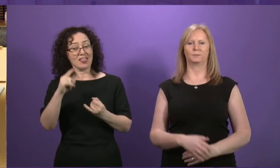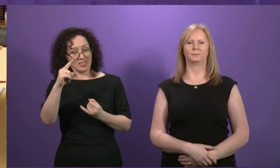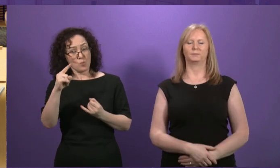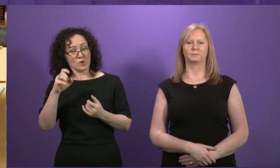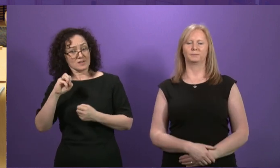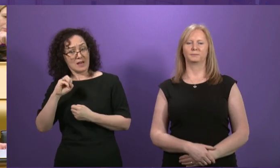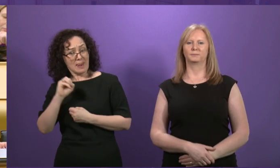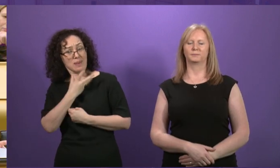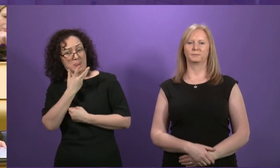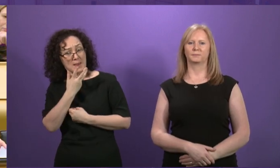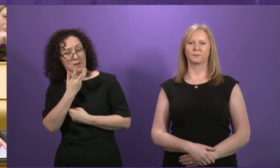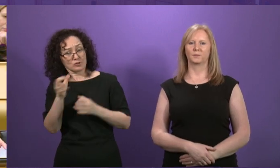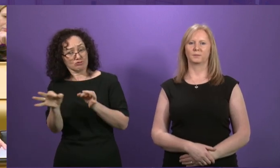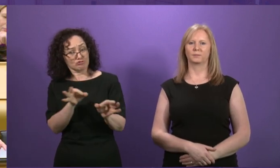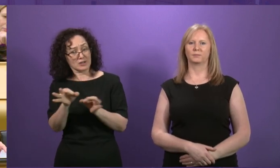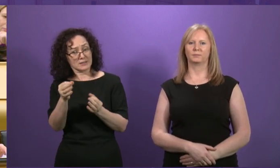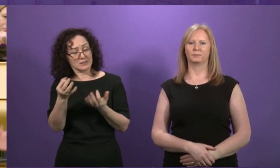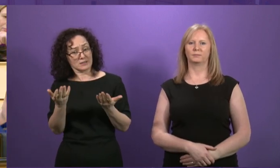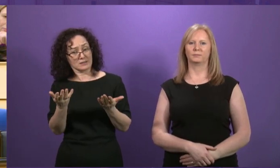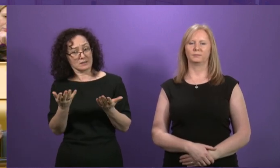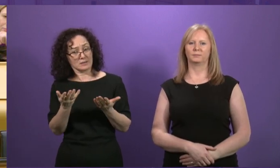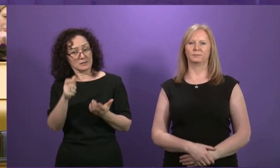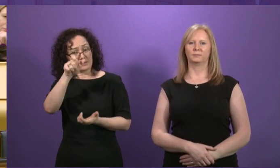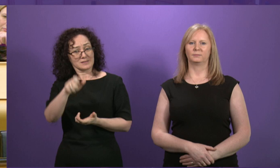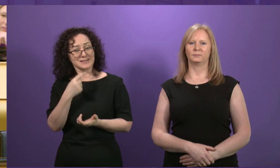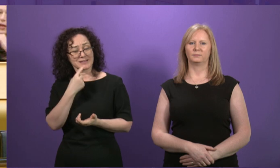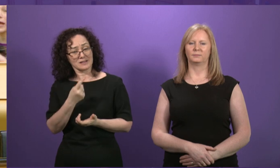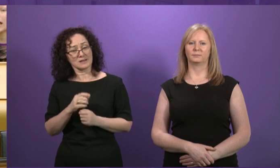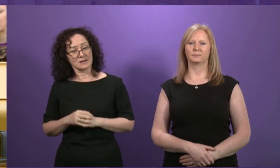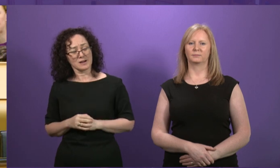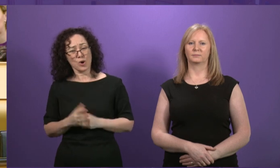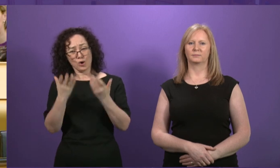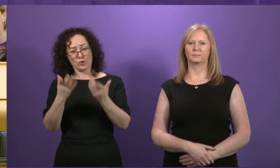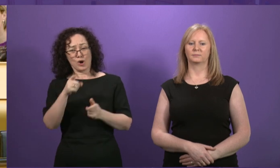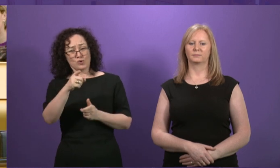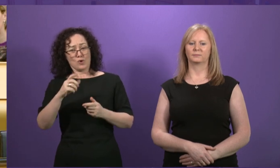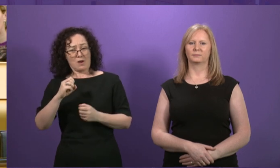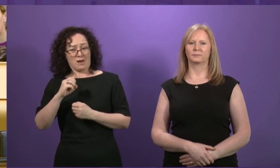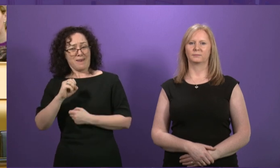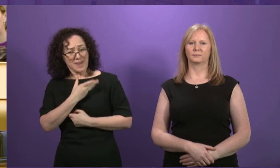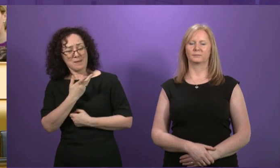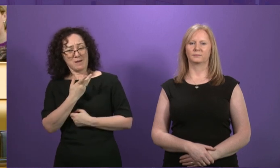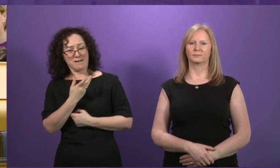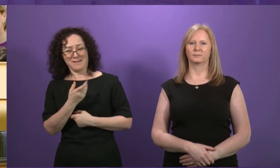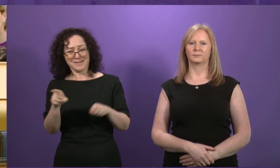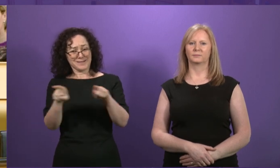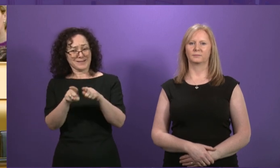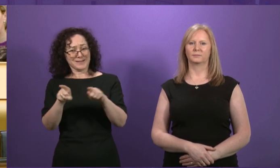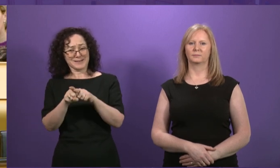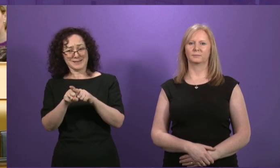Labour stopped being a pale echo of the Scottish Conservatives and started standing up for